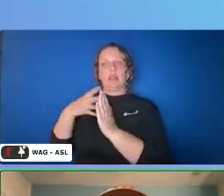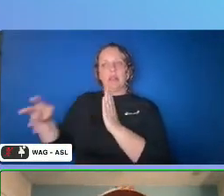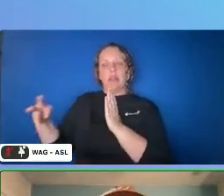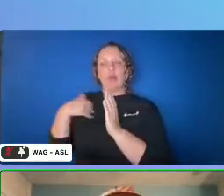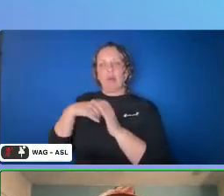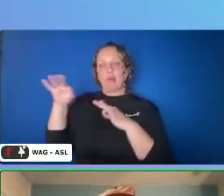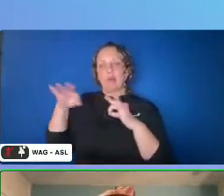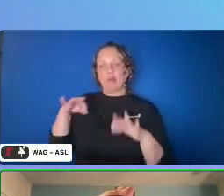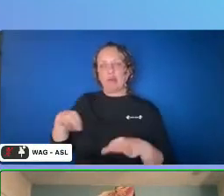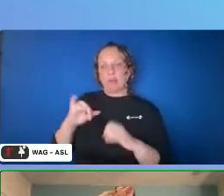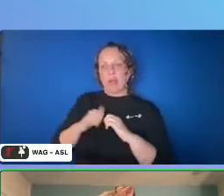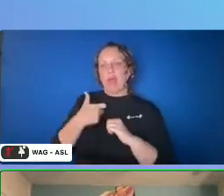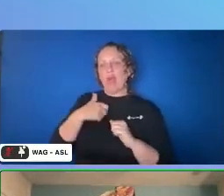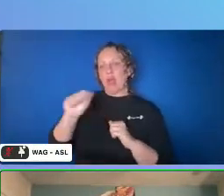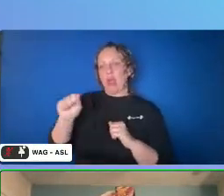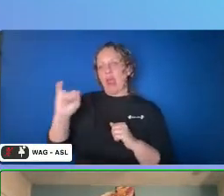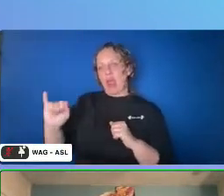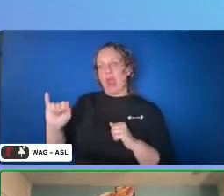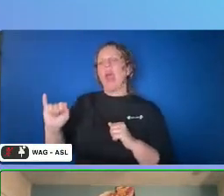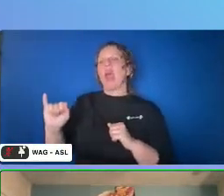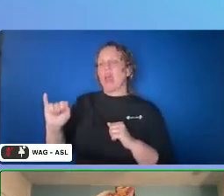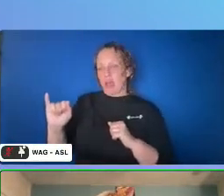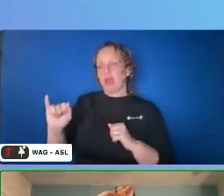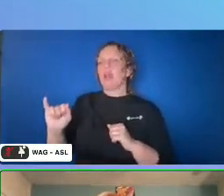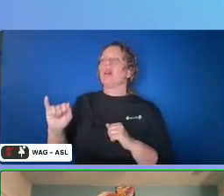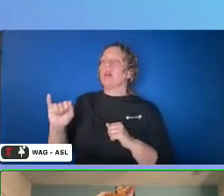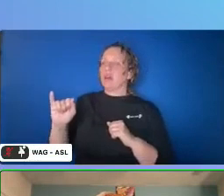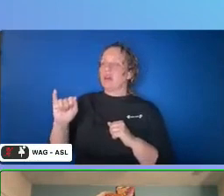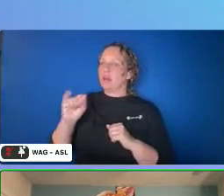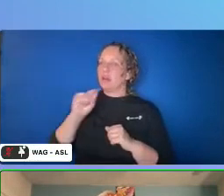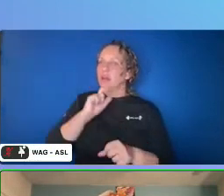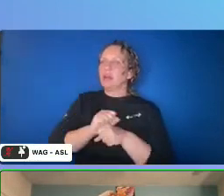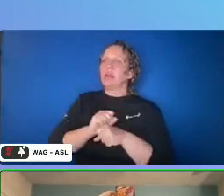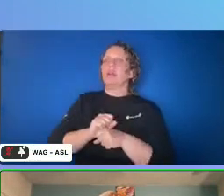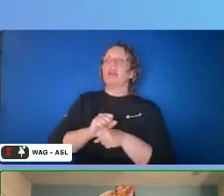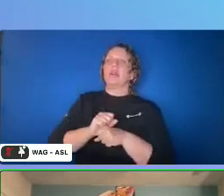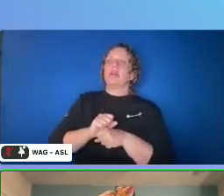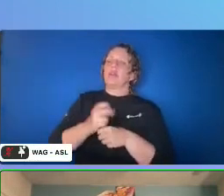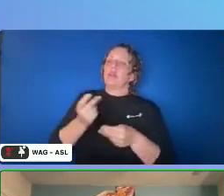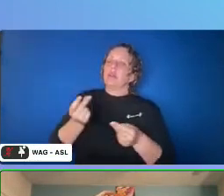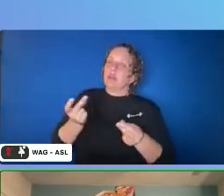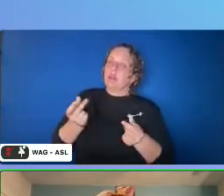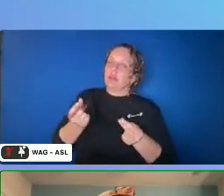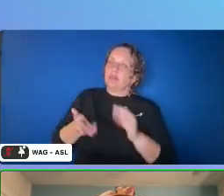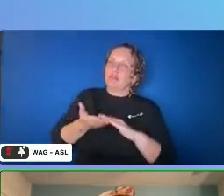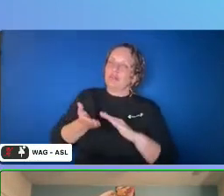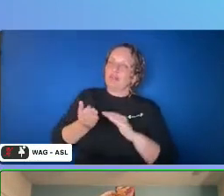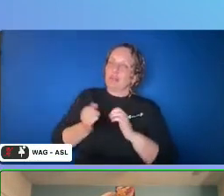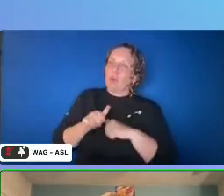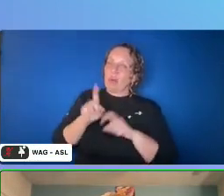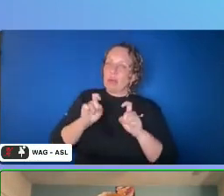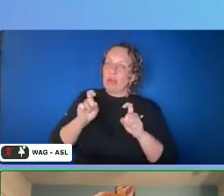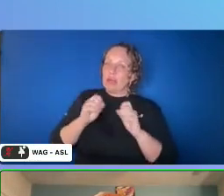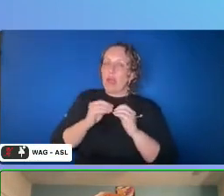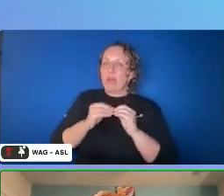how our AI or our computer vision actually is going to make this testing go a lot faster and a lot easier and a lot more reliable.